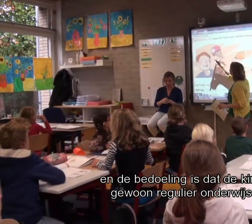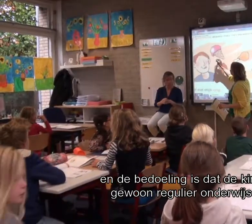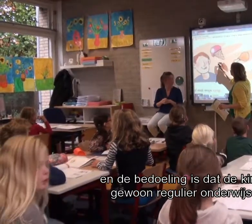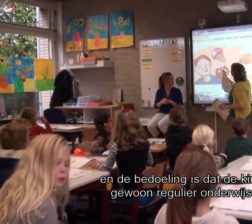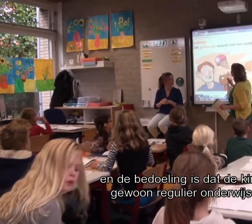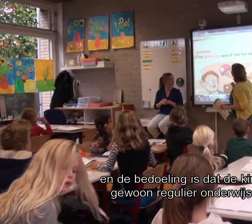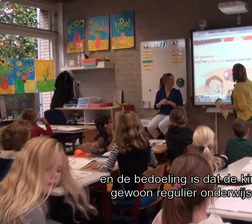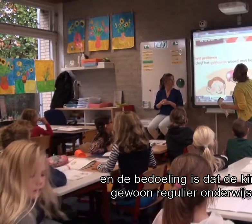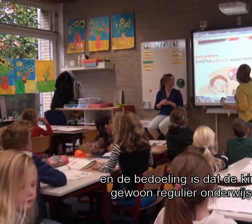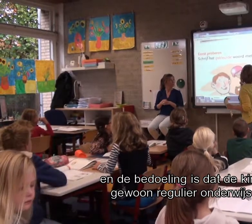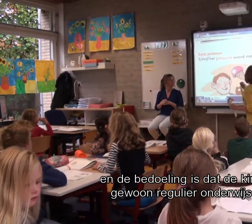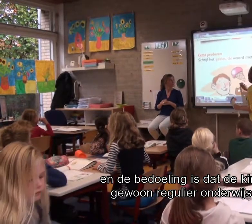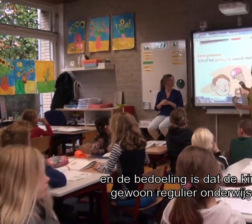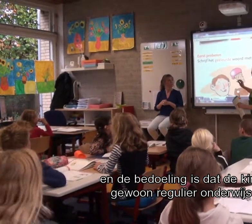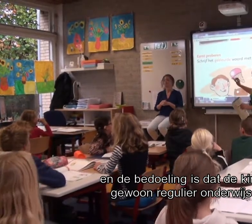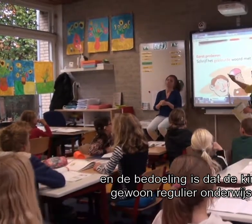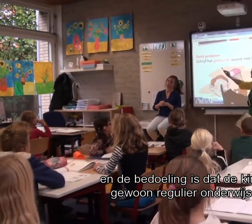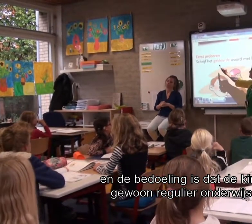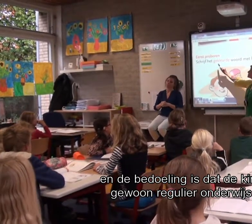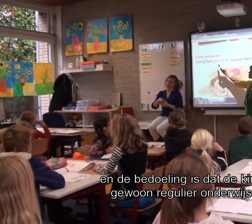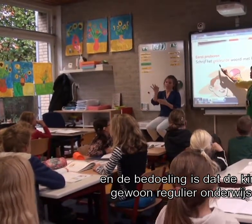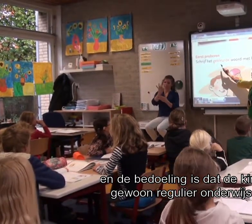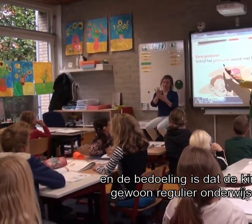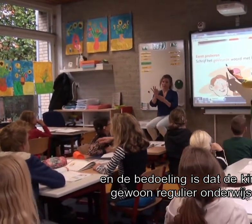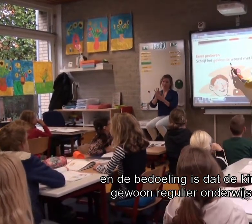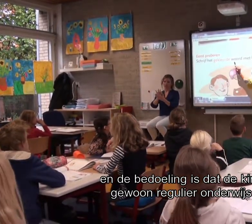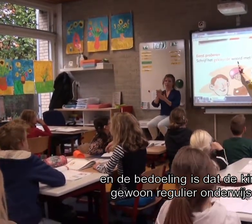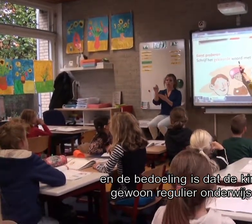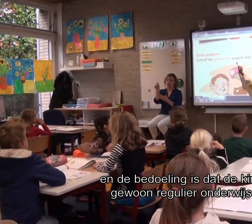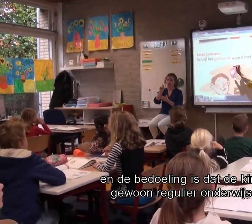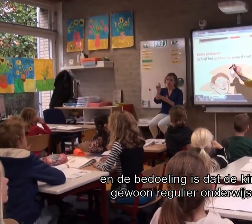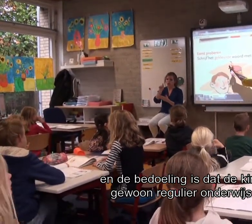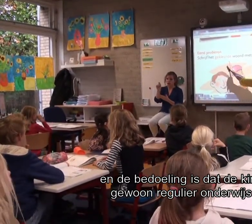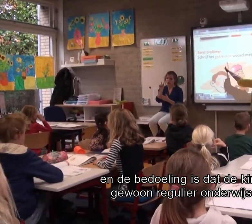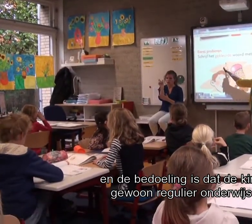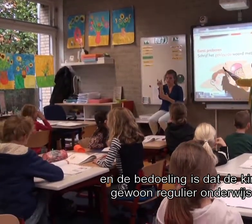and that the goal is that the children receive regular education here.